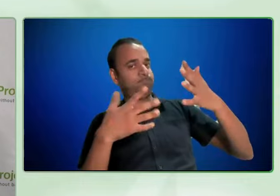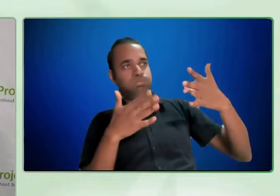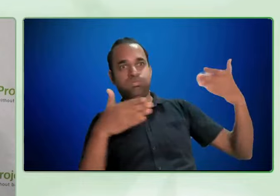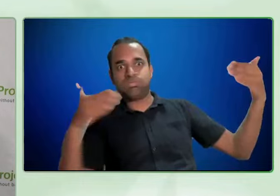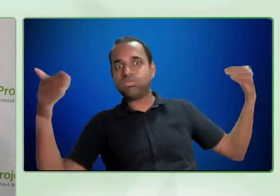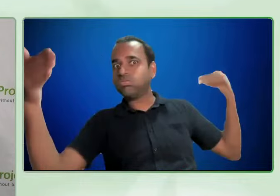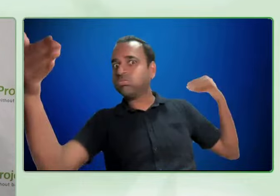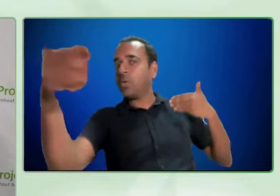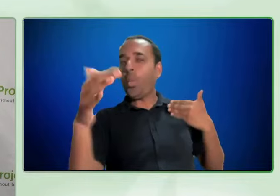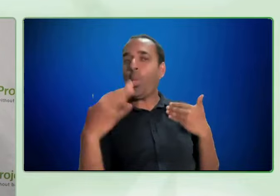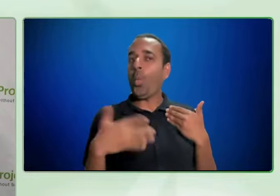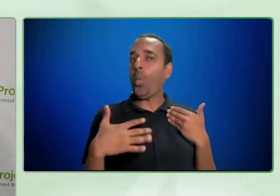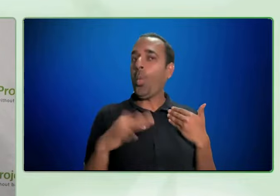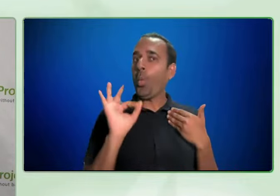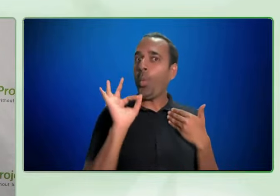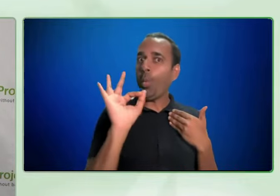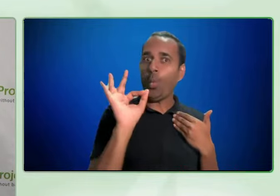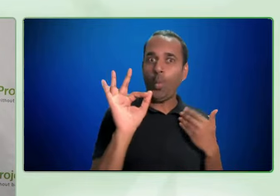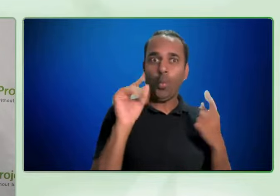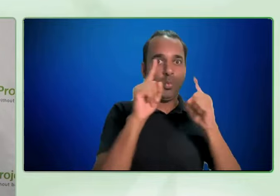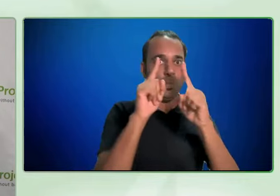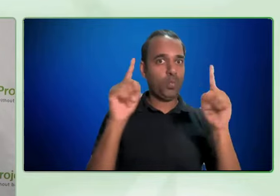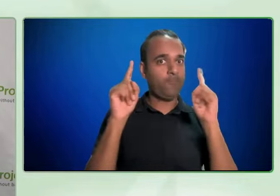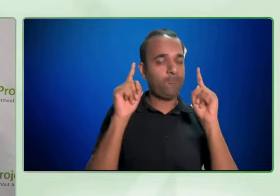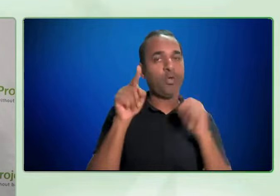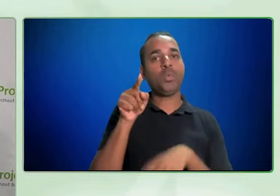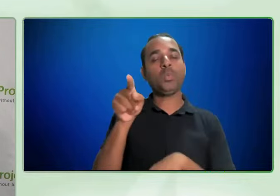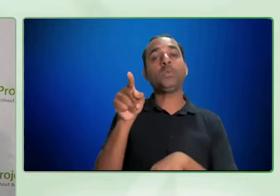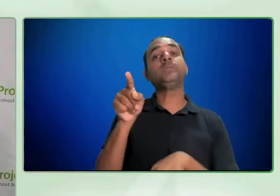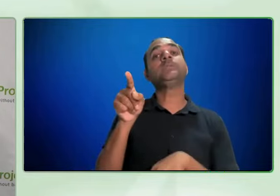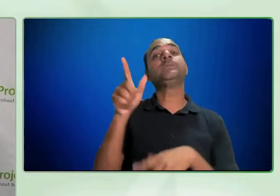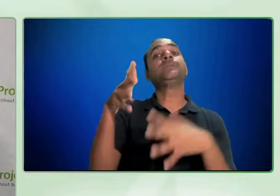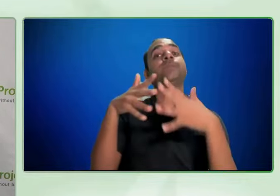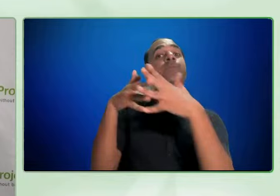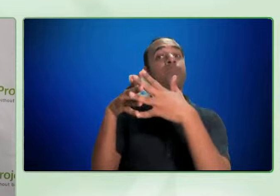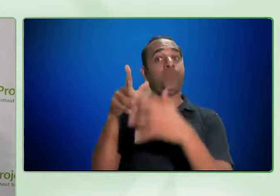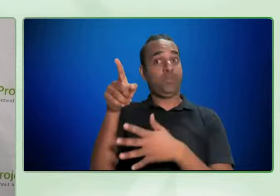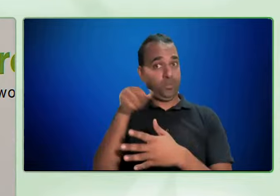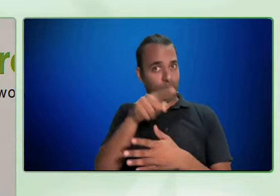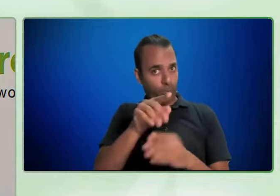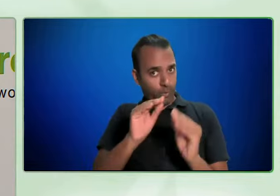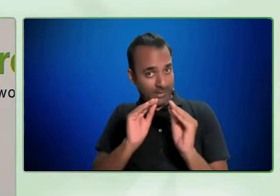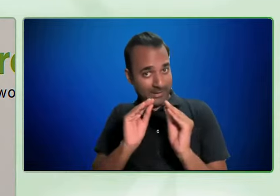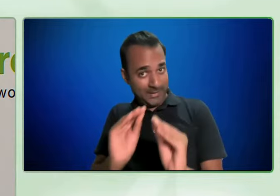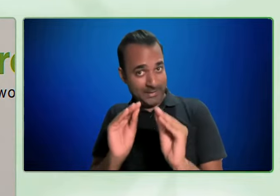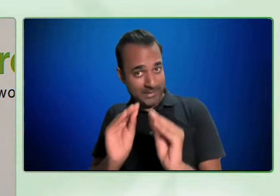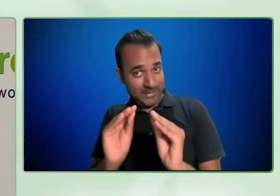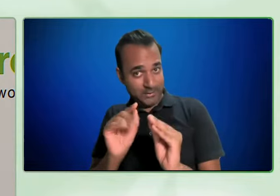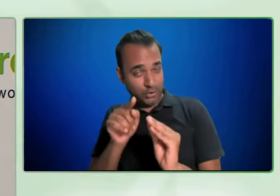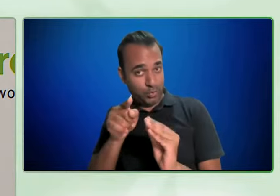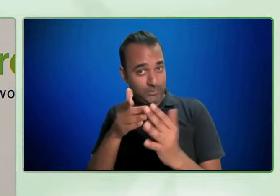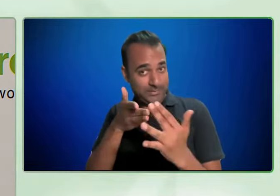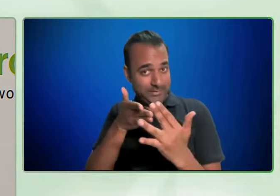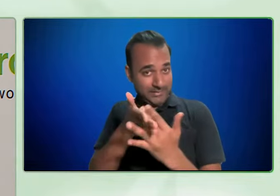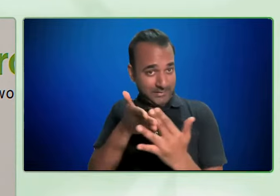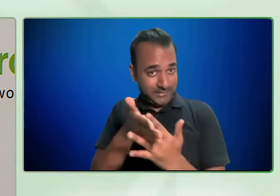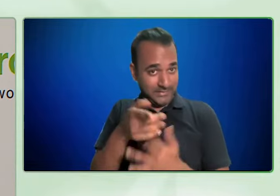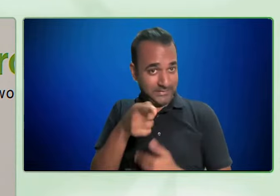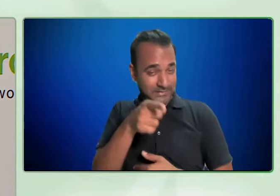I met several people from the initiative who teach access at Goldberg and these guys.